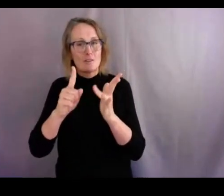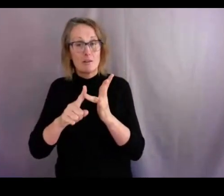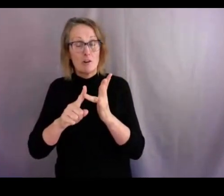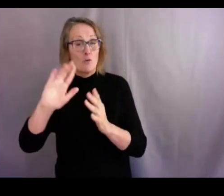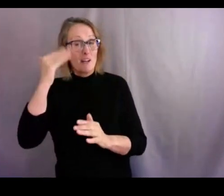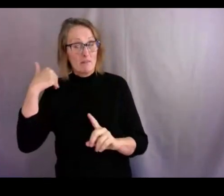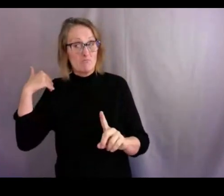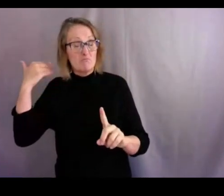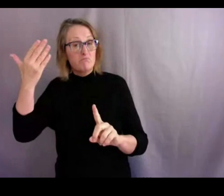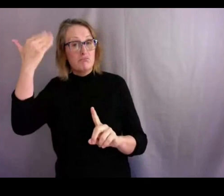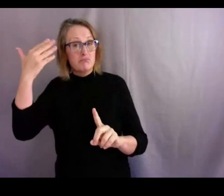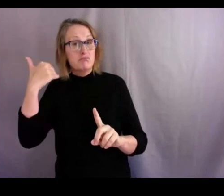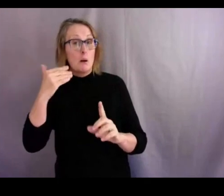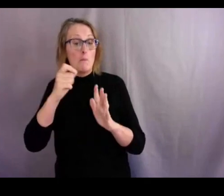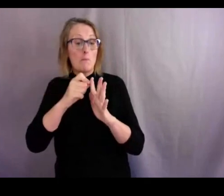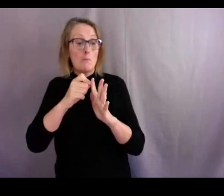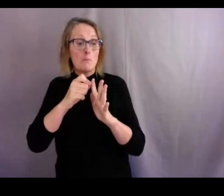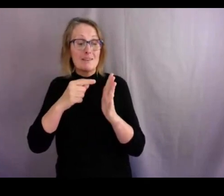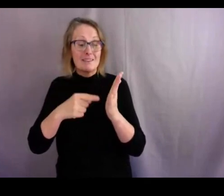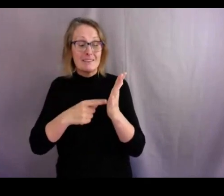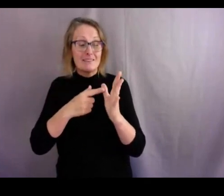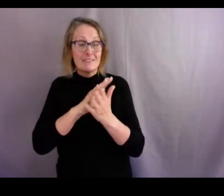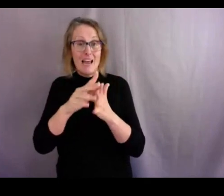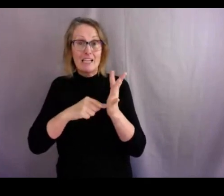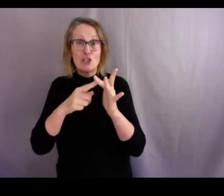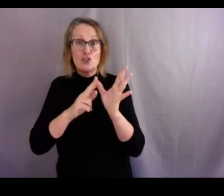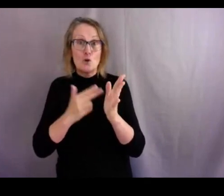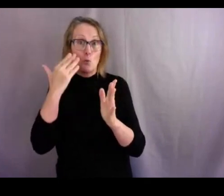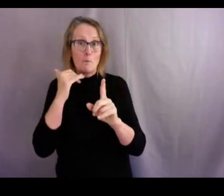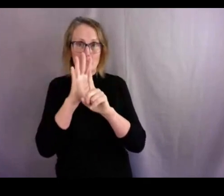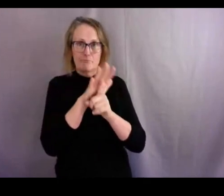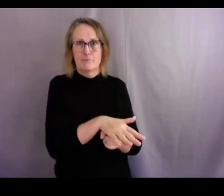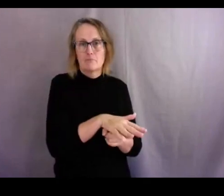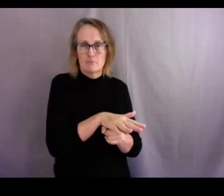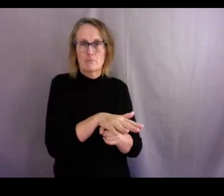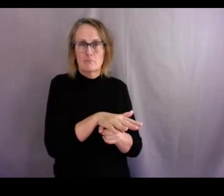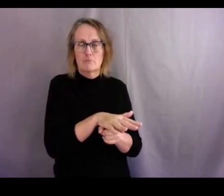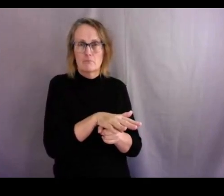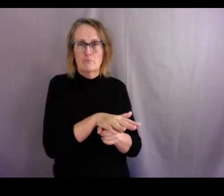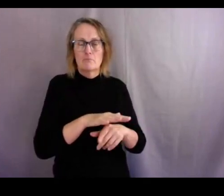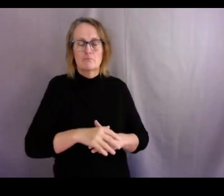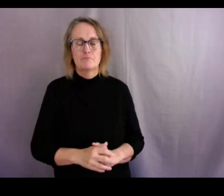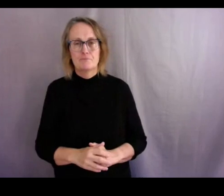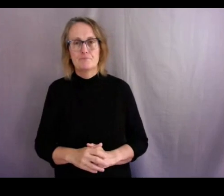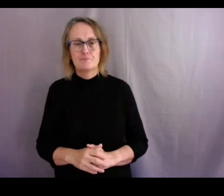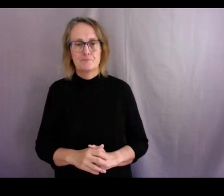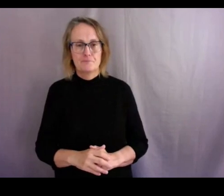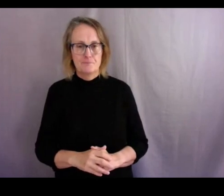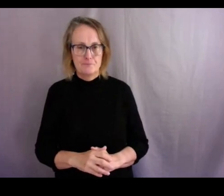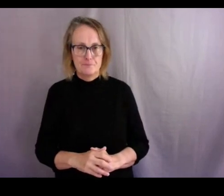They responded to paintings like that, drawing attention to the requirement